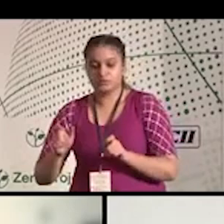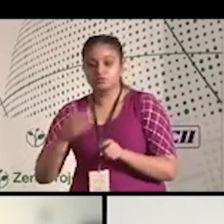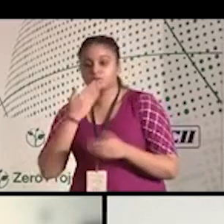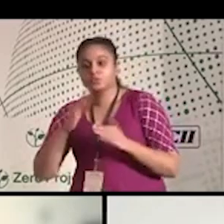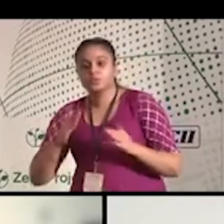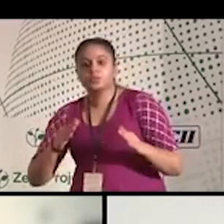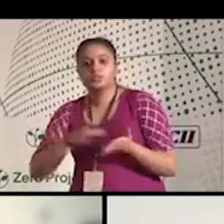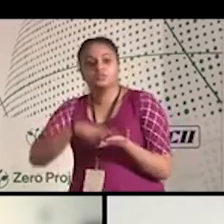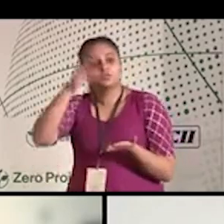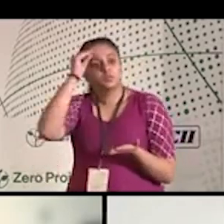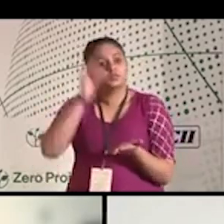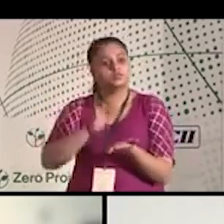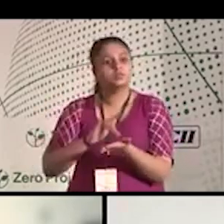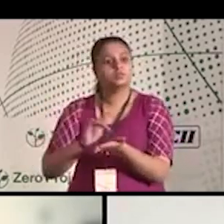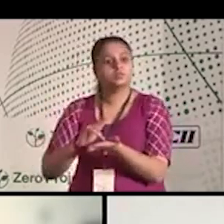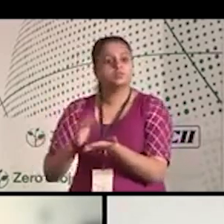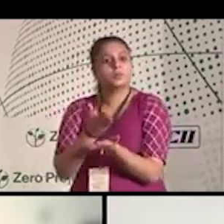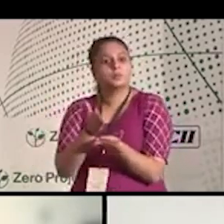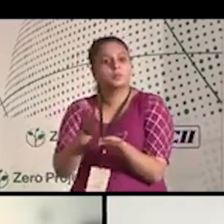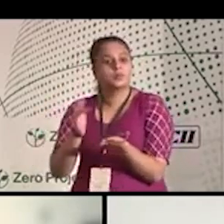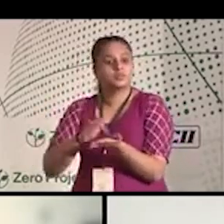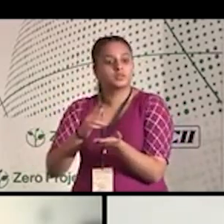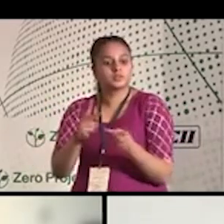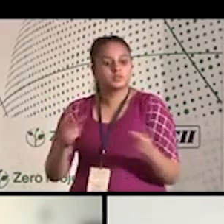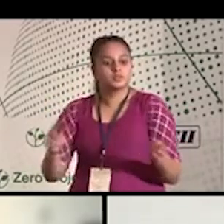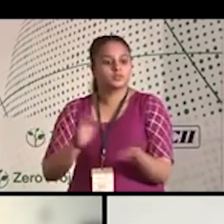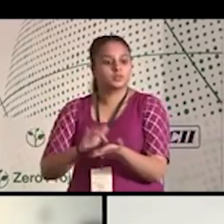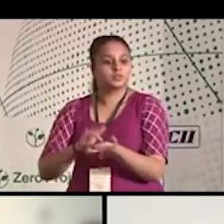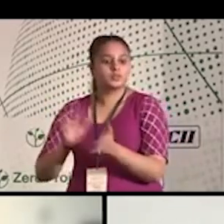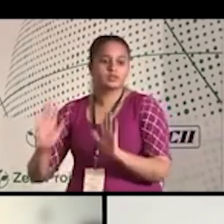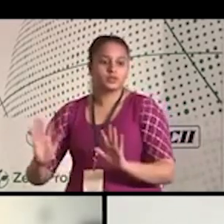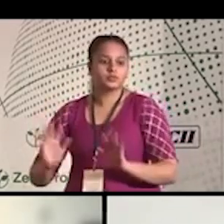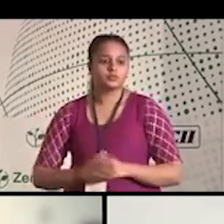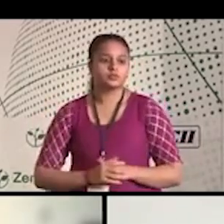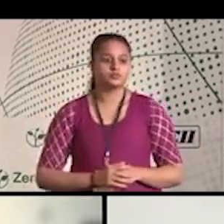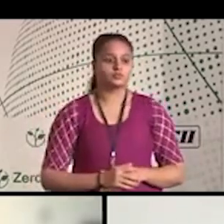And I feel very proud that Helen Keller, as all of us know her,